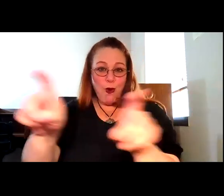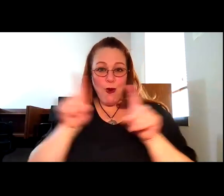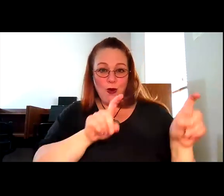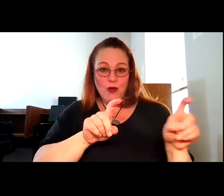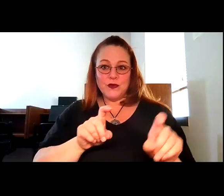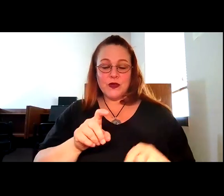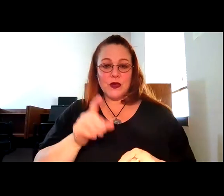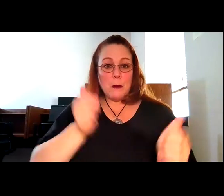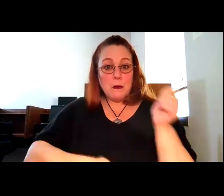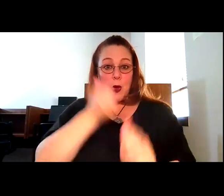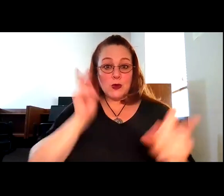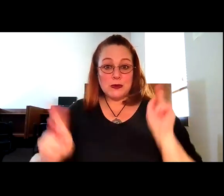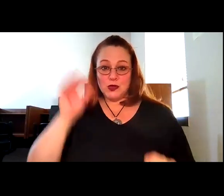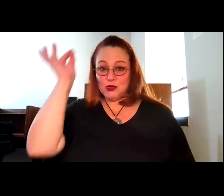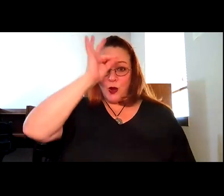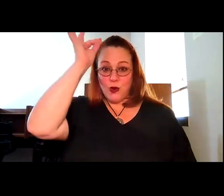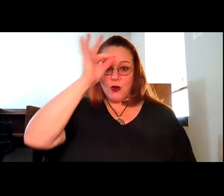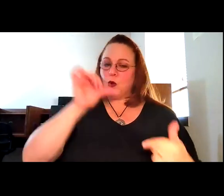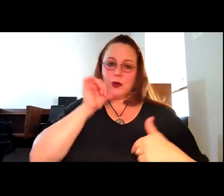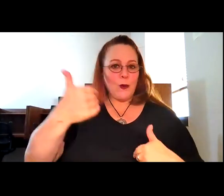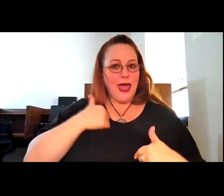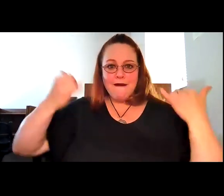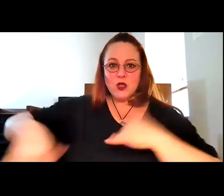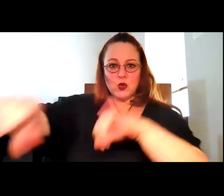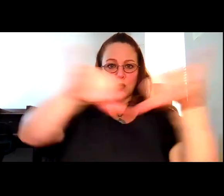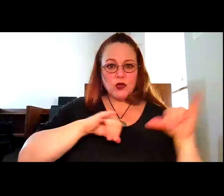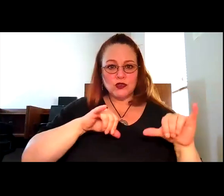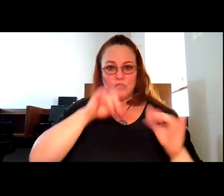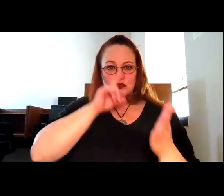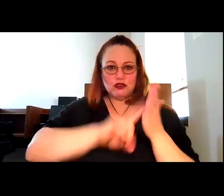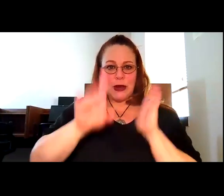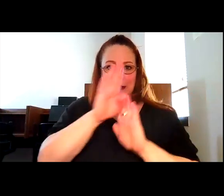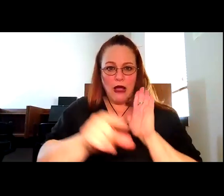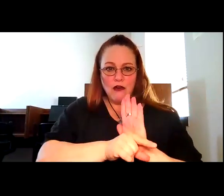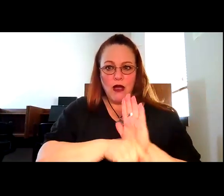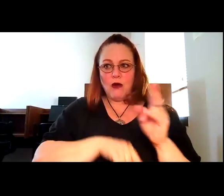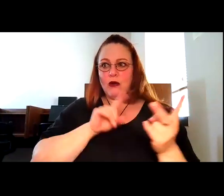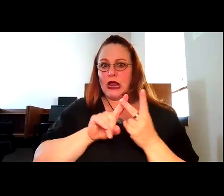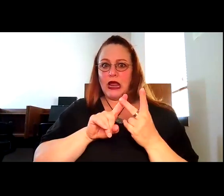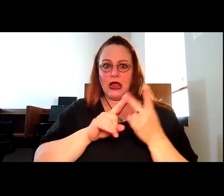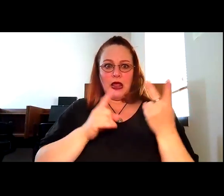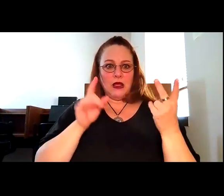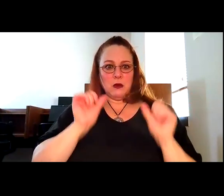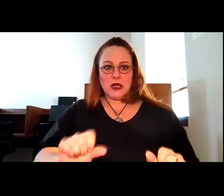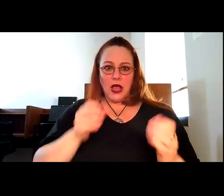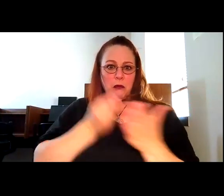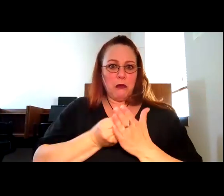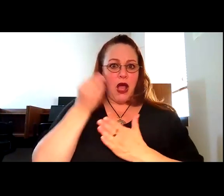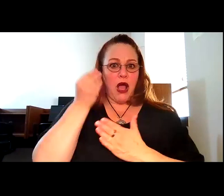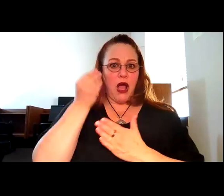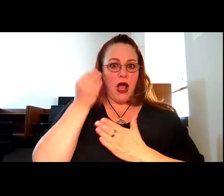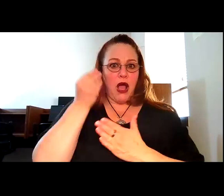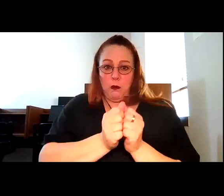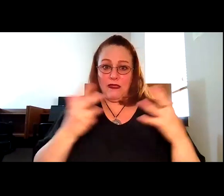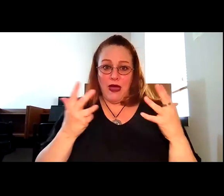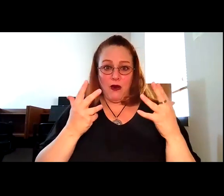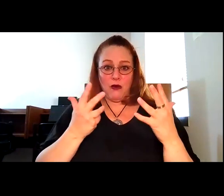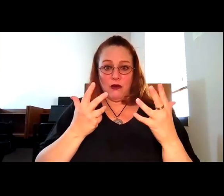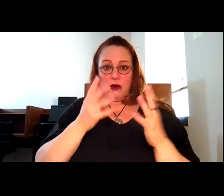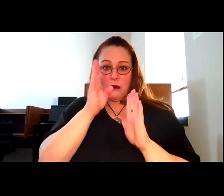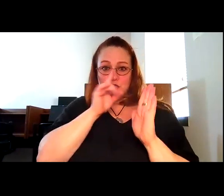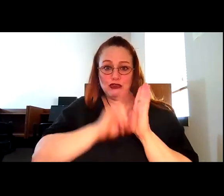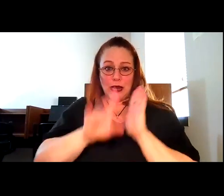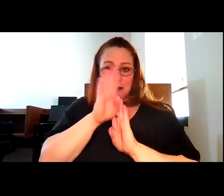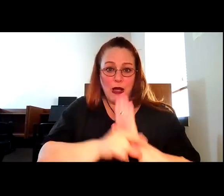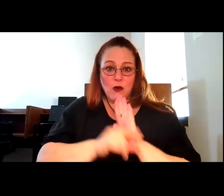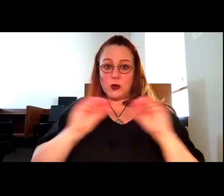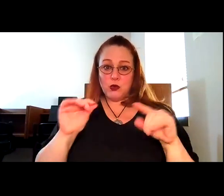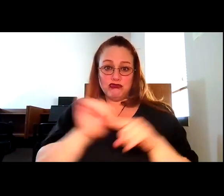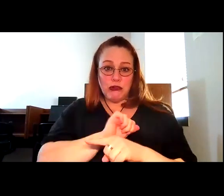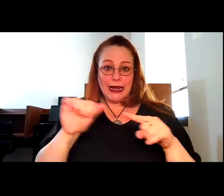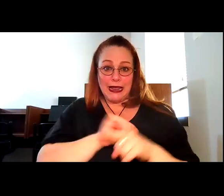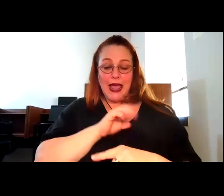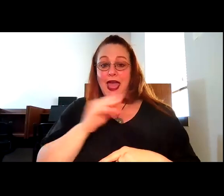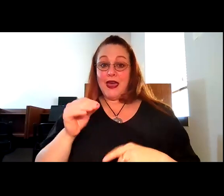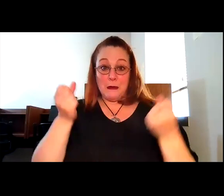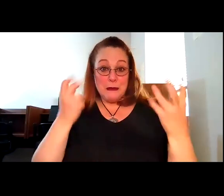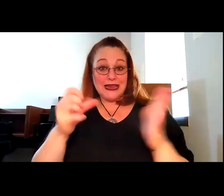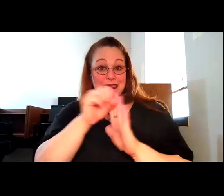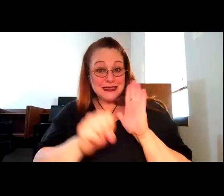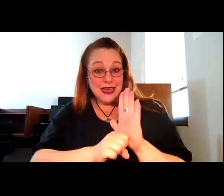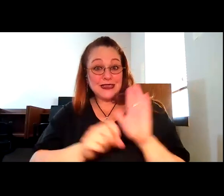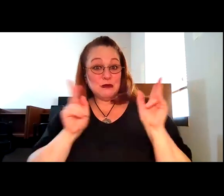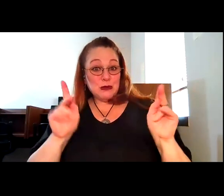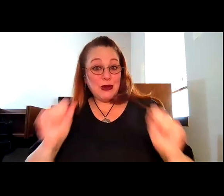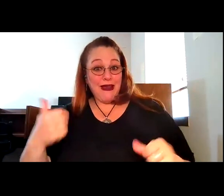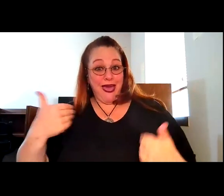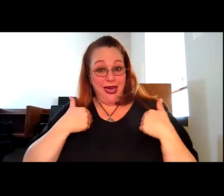Robyn Thomas: that anyone you know in most states can buy things like assault weapons, large capacity, ammunition magazines, with no background check, with no training, and in many states now can carry them loaded on the street with no license. So